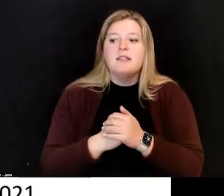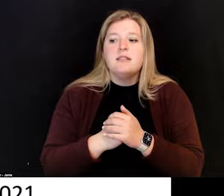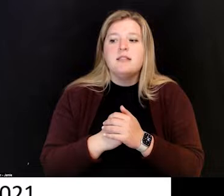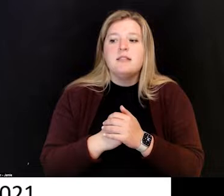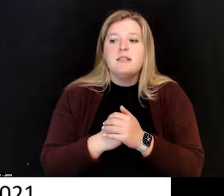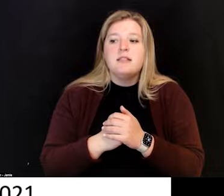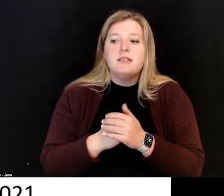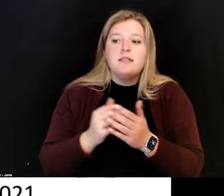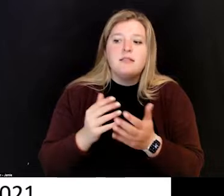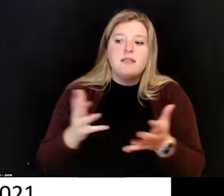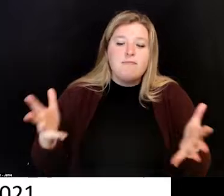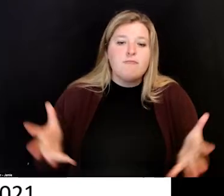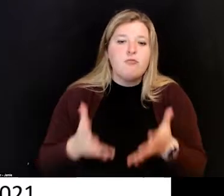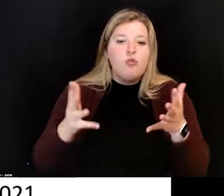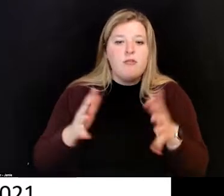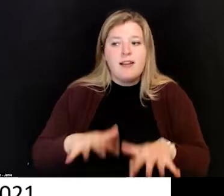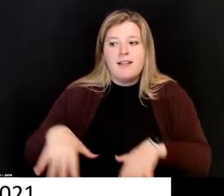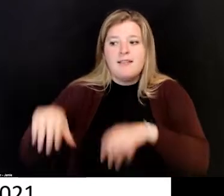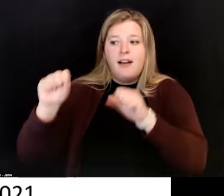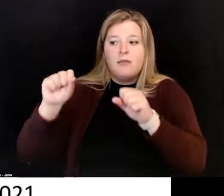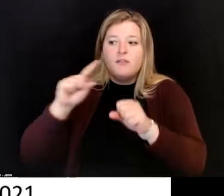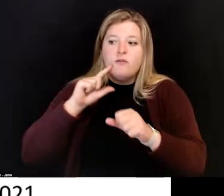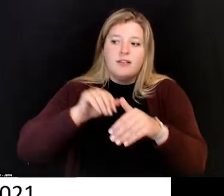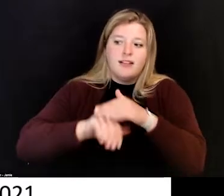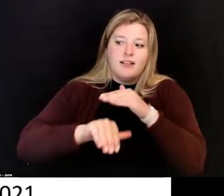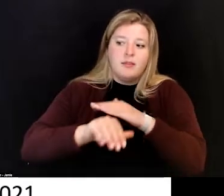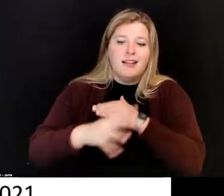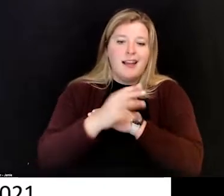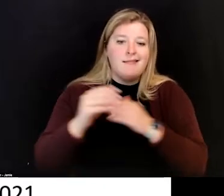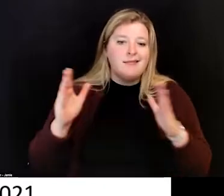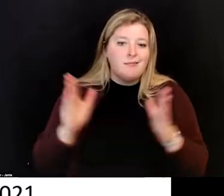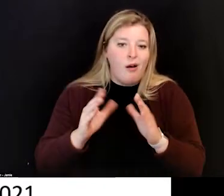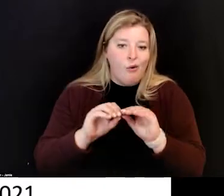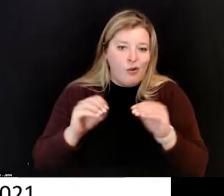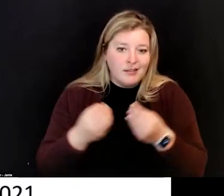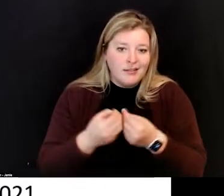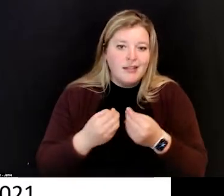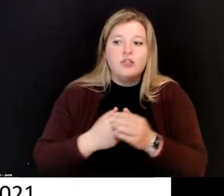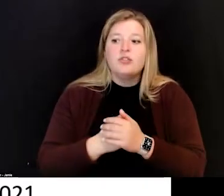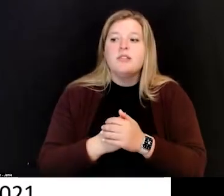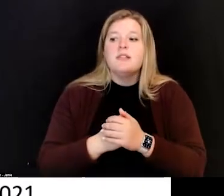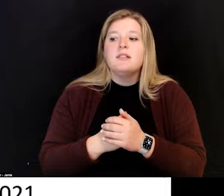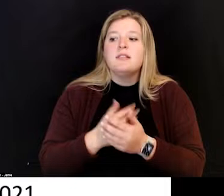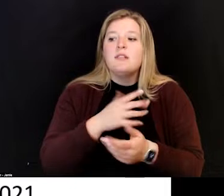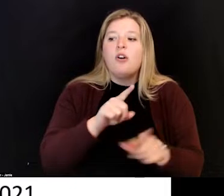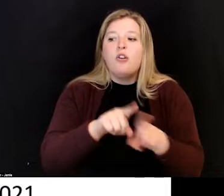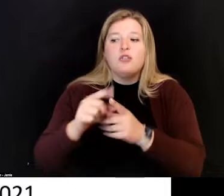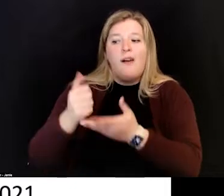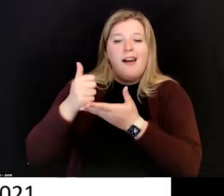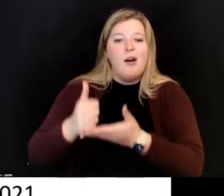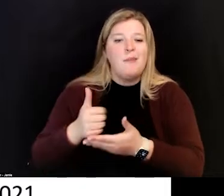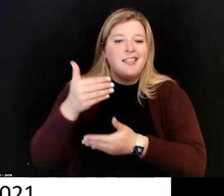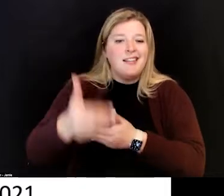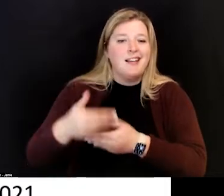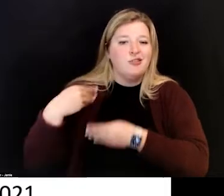promoting adoption of accessibility in small organizations, and helping the next generation of accessibility professionals grow.